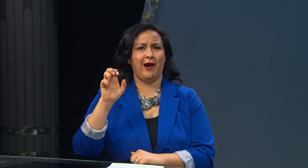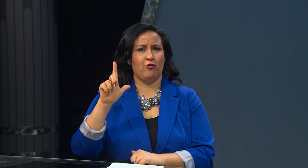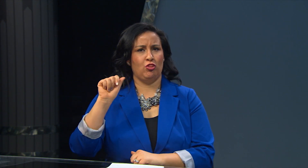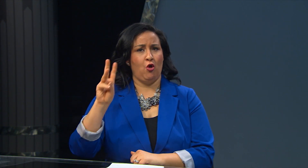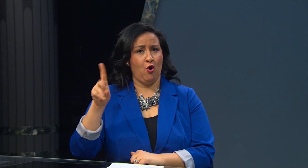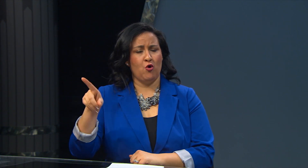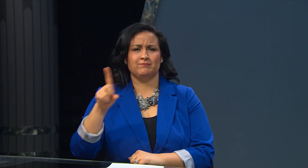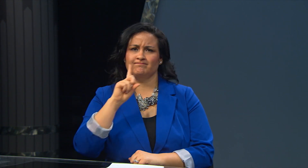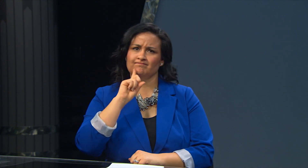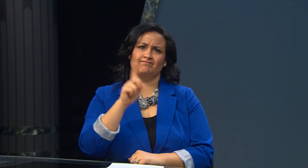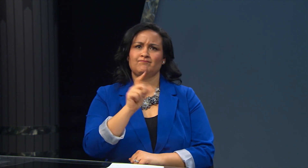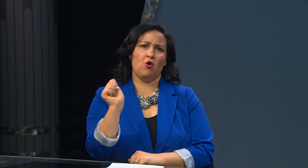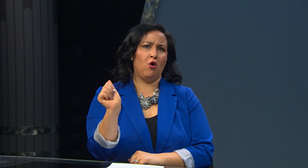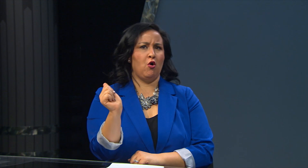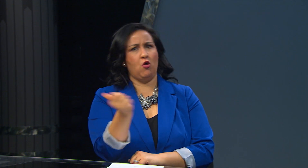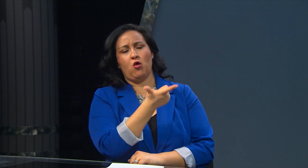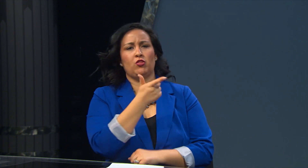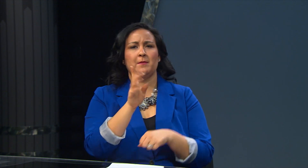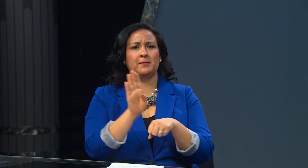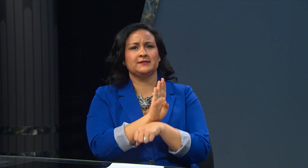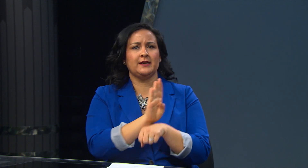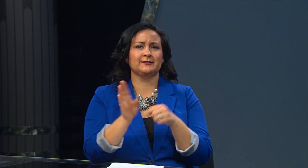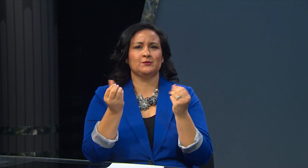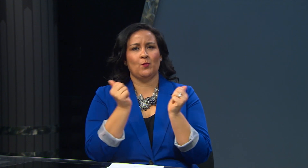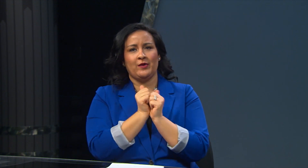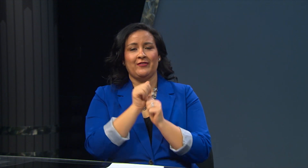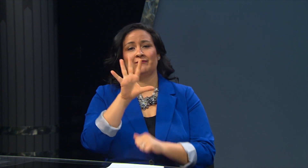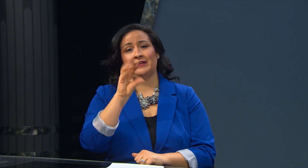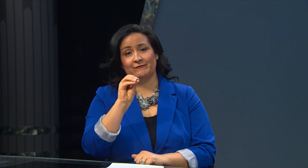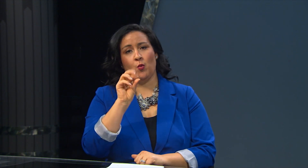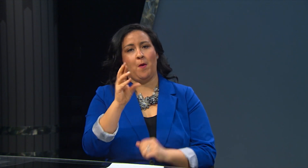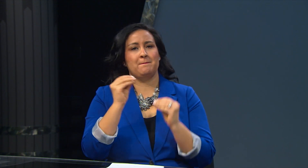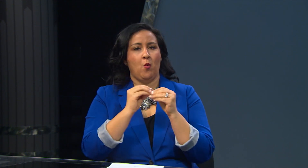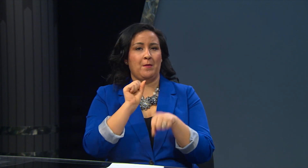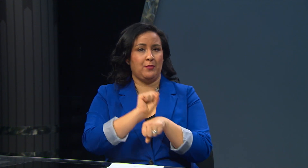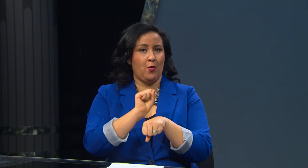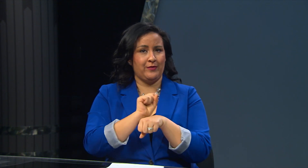LAW, OFTEN REFERRED TO AS OBAMACARE, REQUIRED ALL BUSINESSES WITH 50 OR MORE EMPLOYEES TO